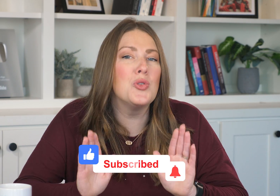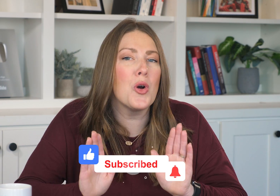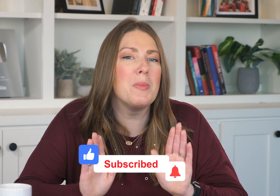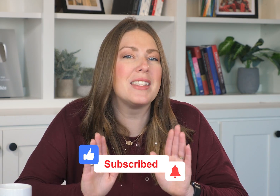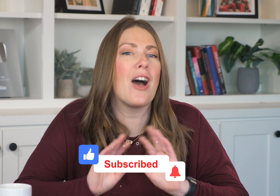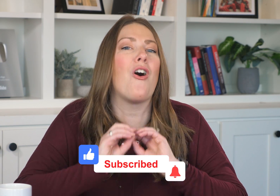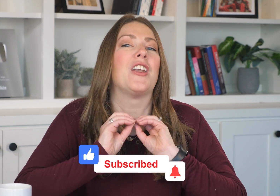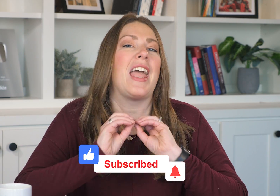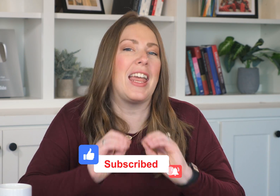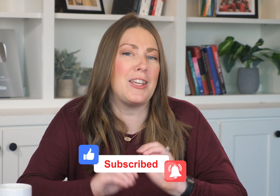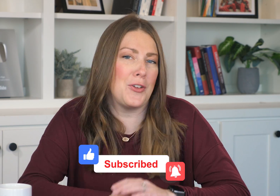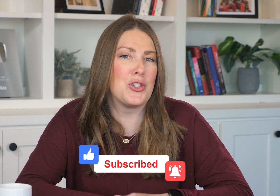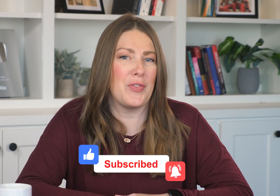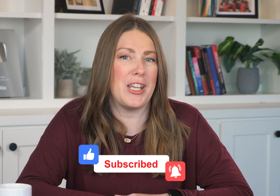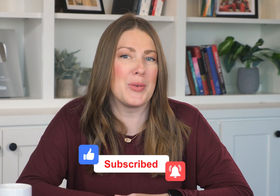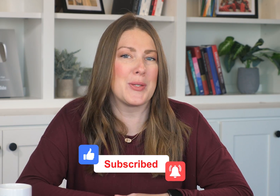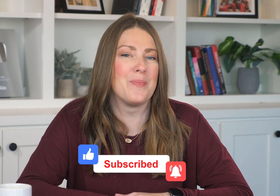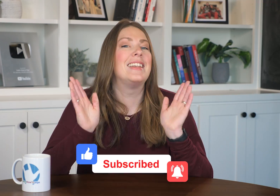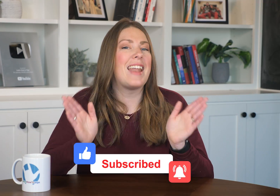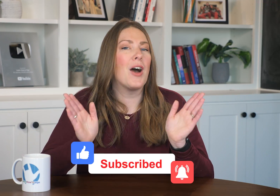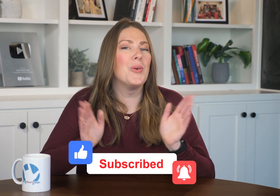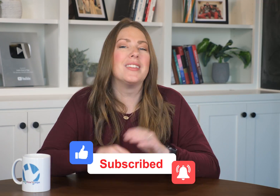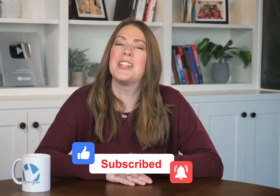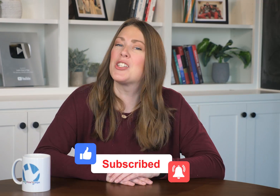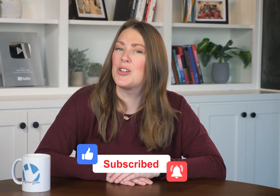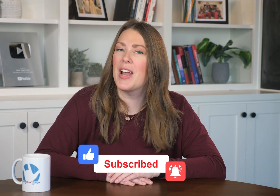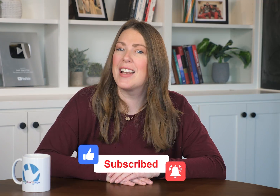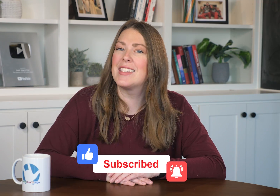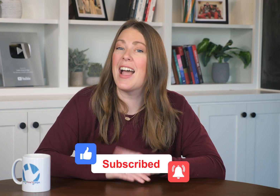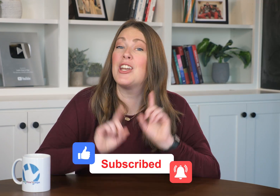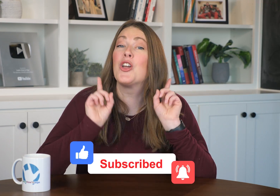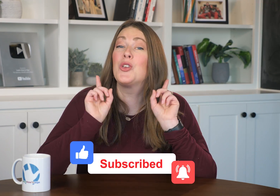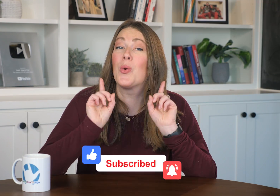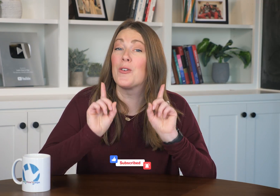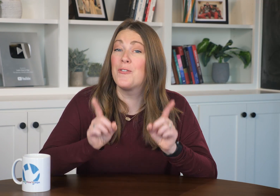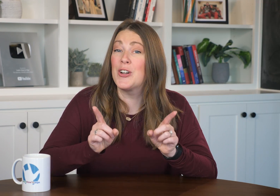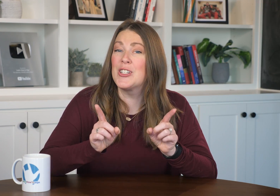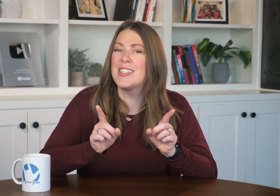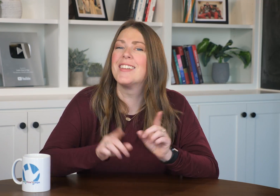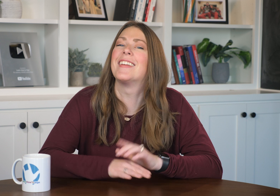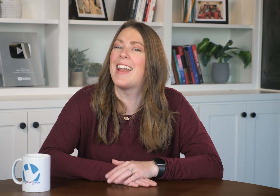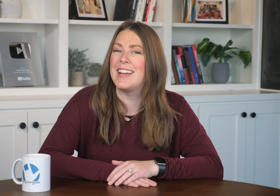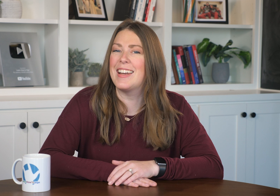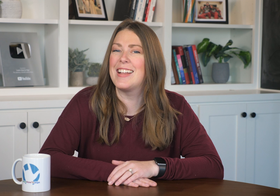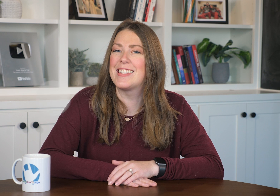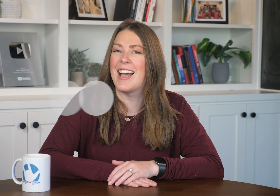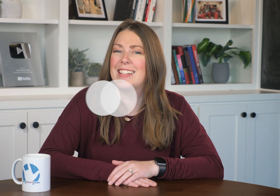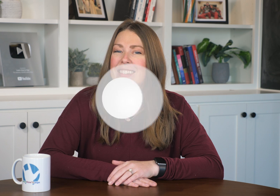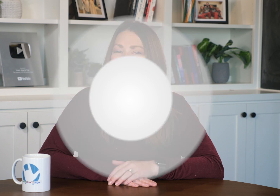you don't miss out on any future videos. Now let's learn how to sign your first 99 signs.